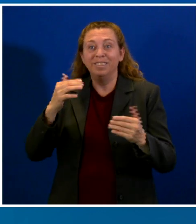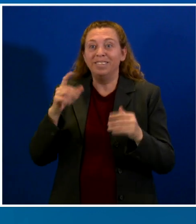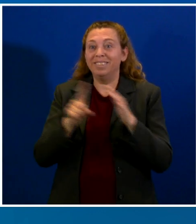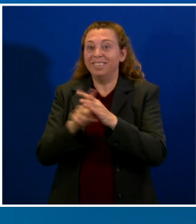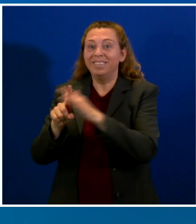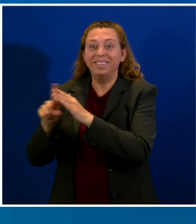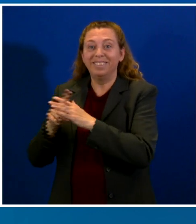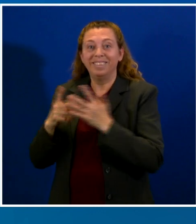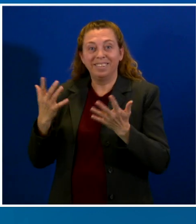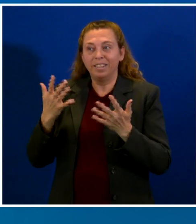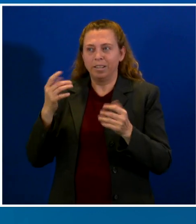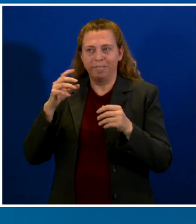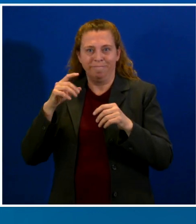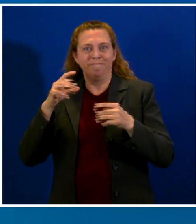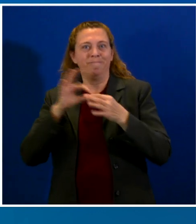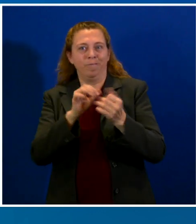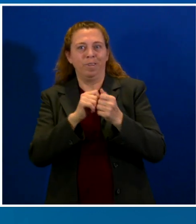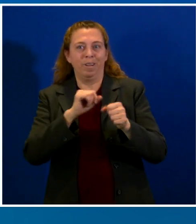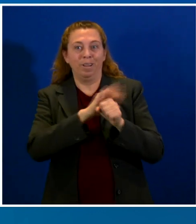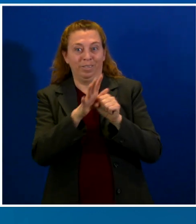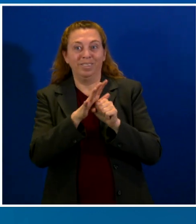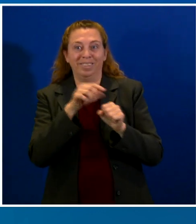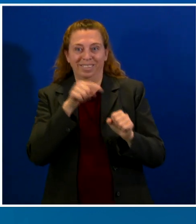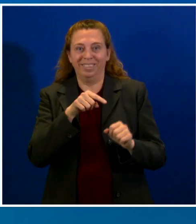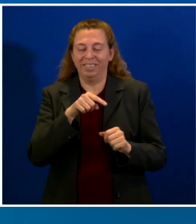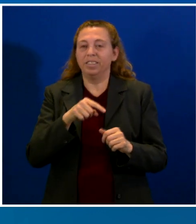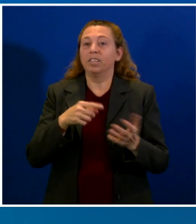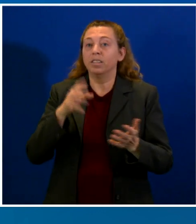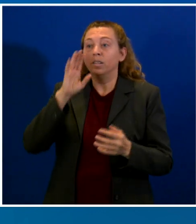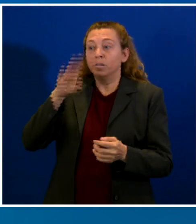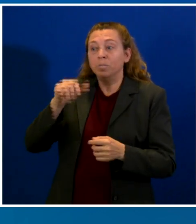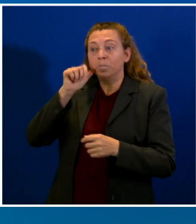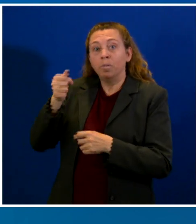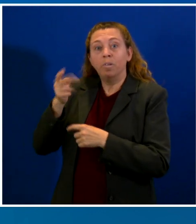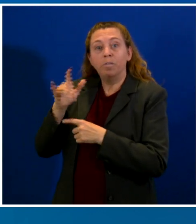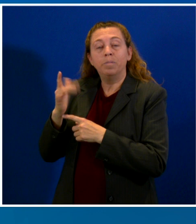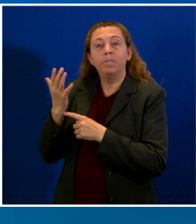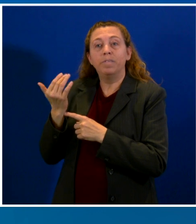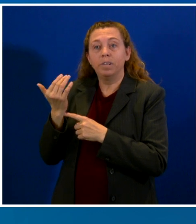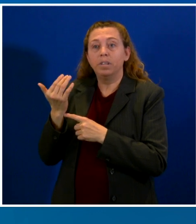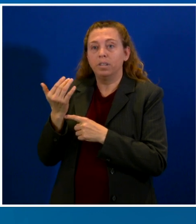Starting tomorrow, April 15, every resident over the age of